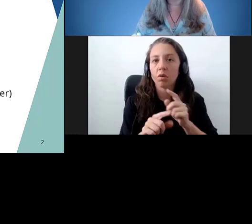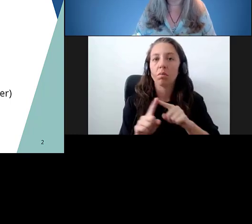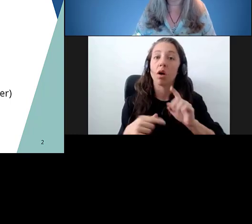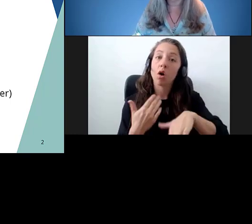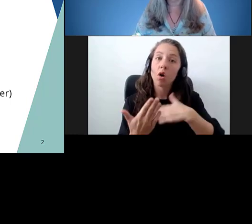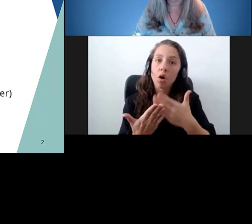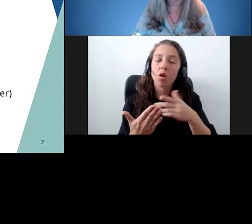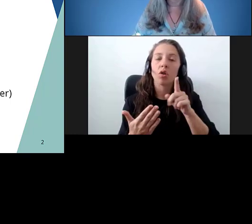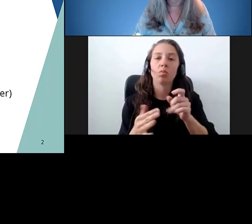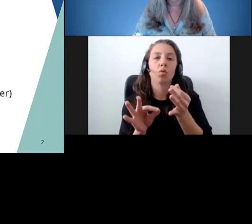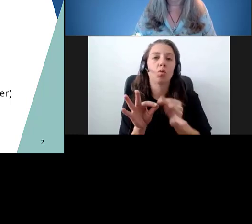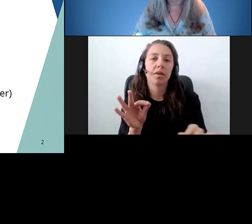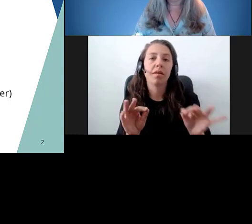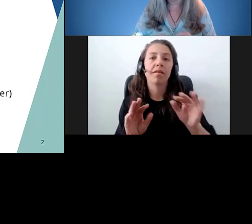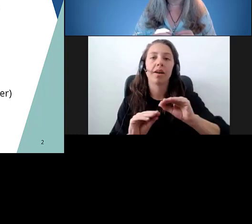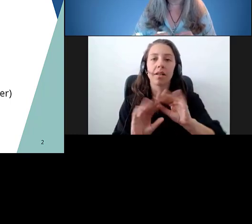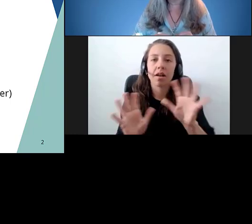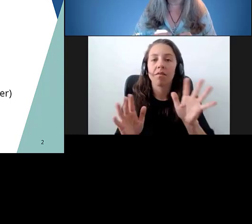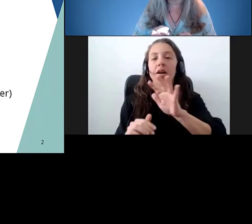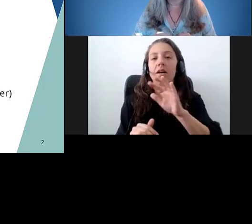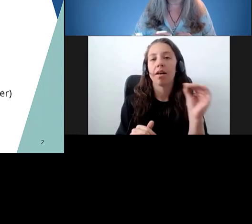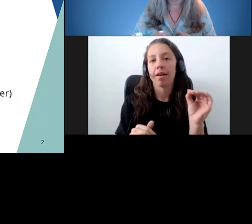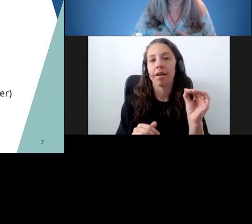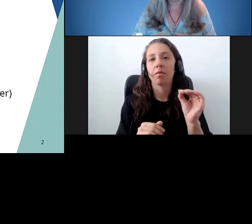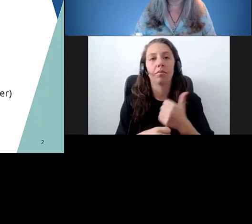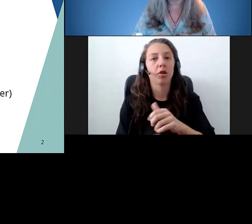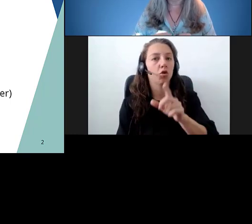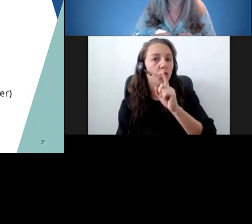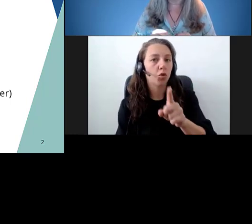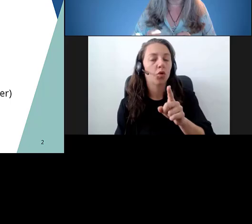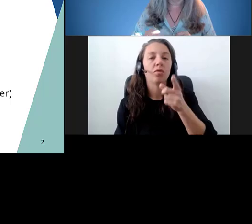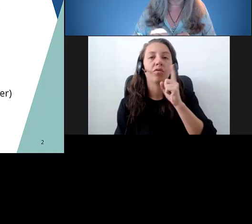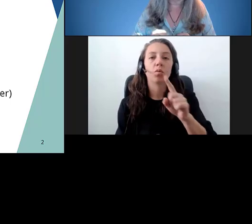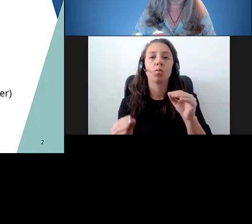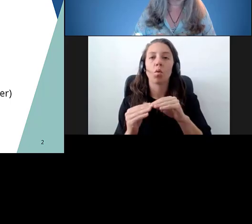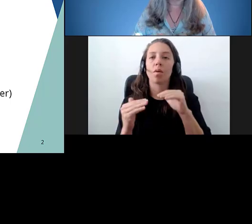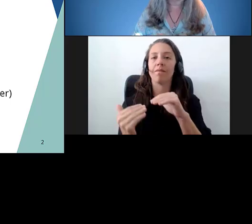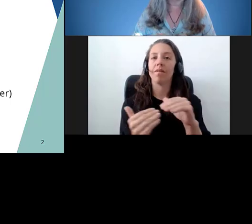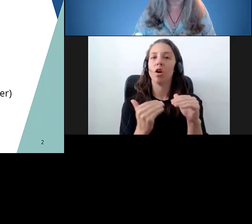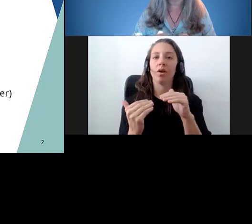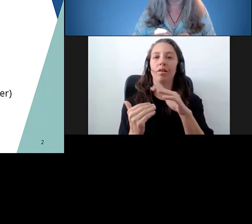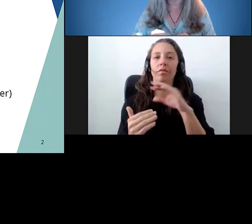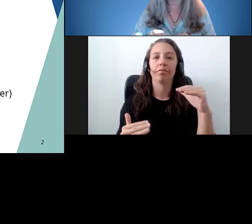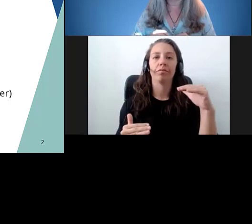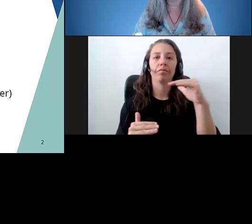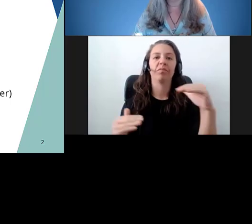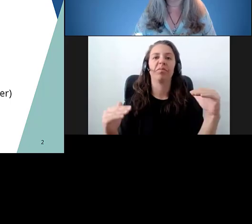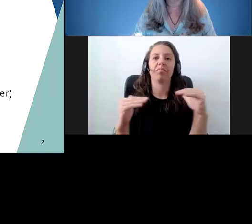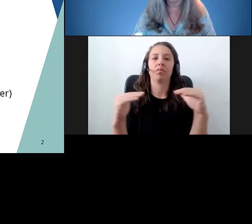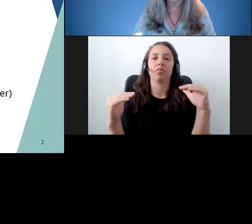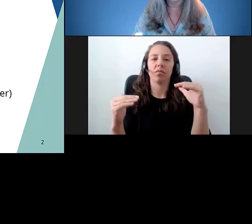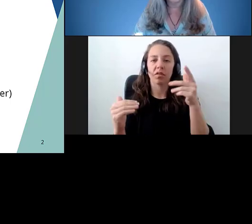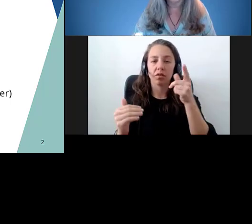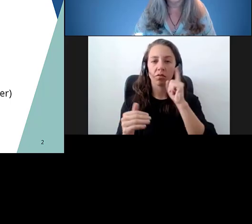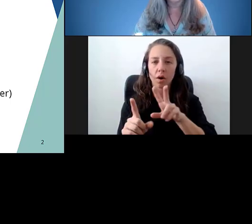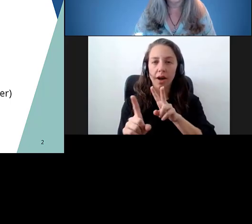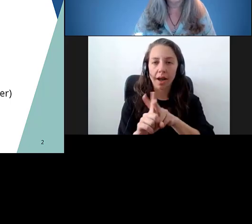clarify, you know, and or ensure greater fairness and a level playing field for applicants throughout the application and review process.